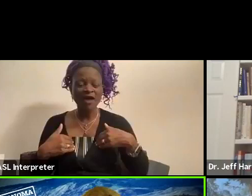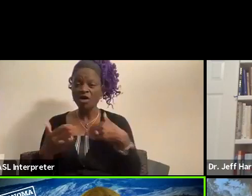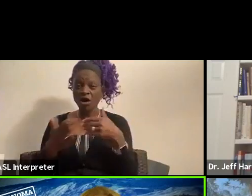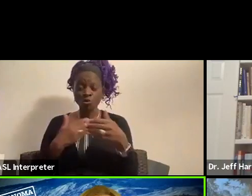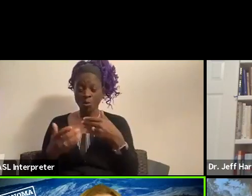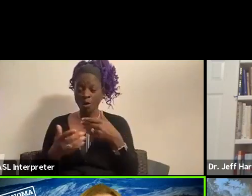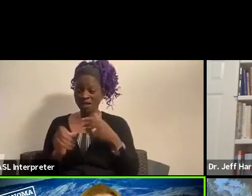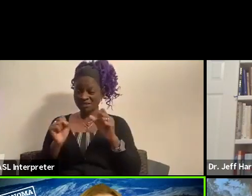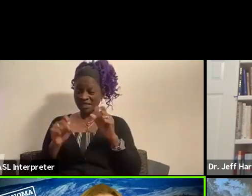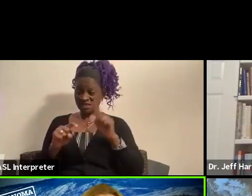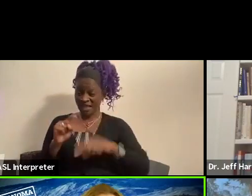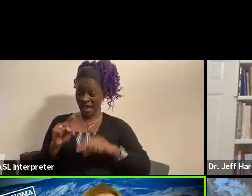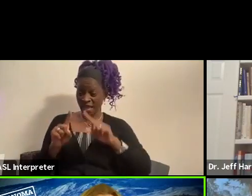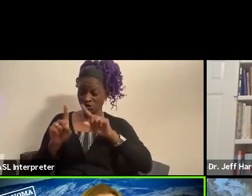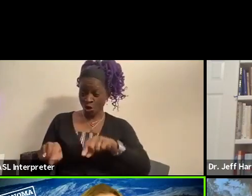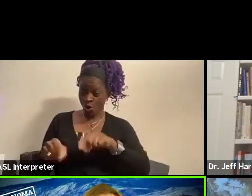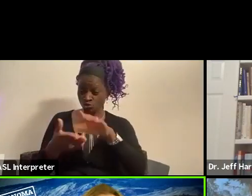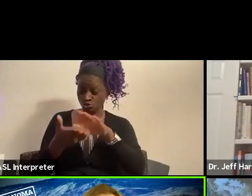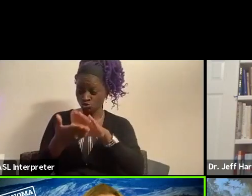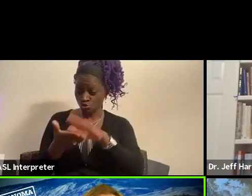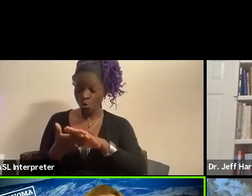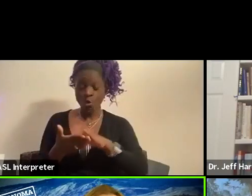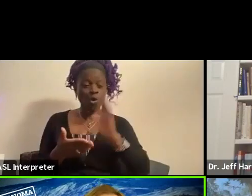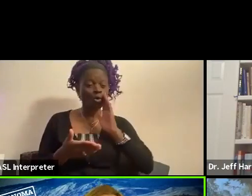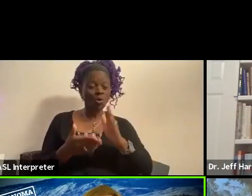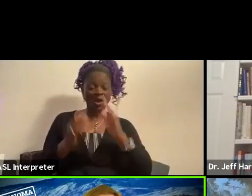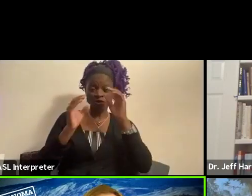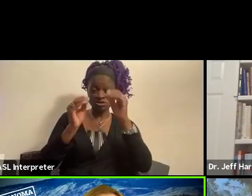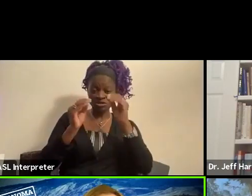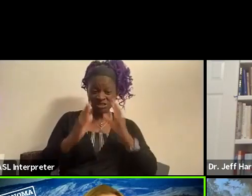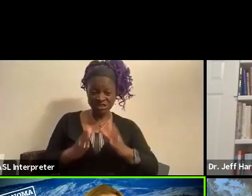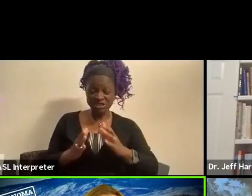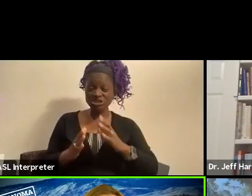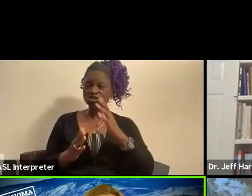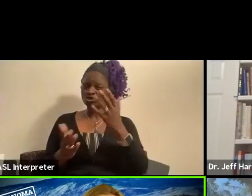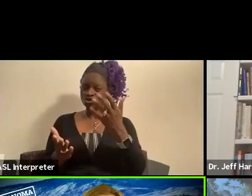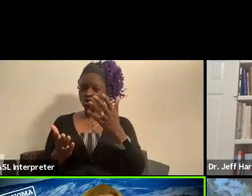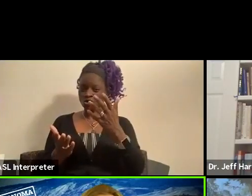teacher is going to have to face mandatory vaccination in order to to go to work.